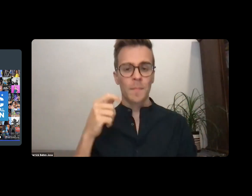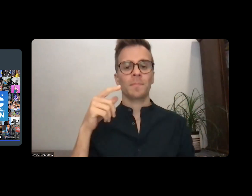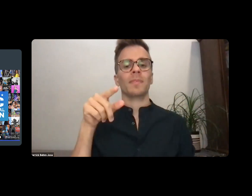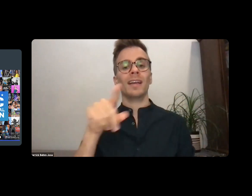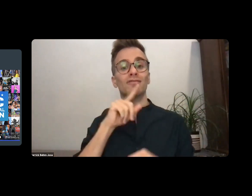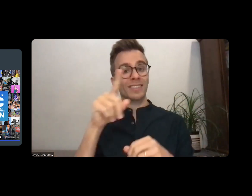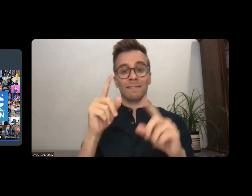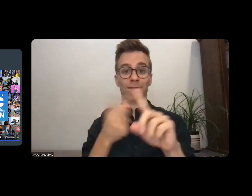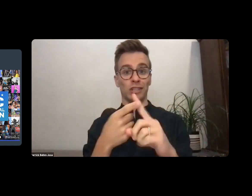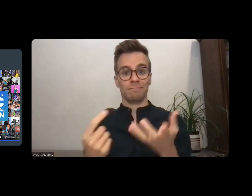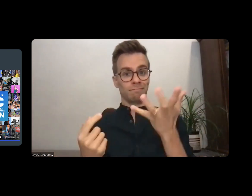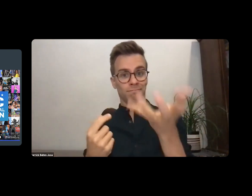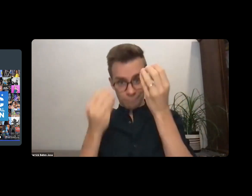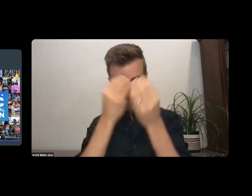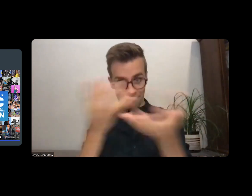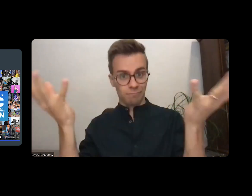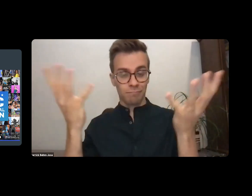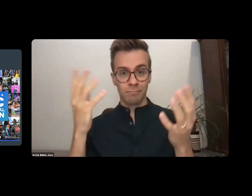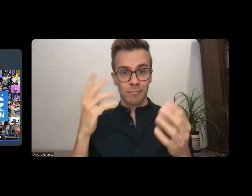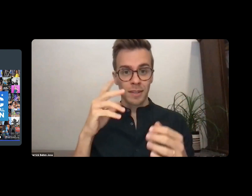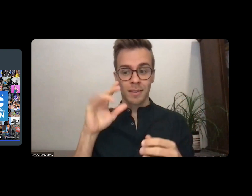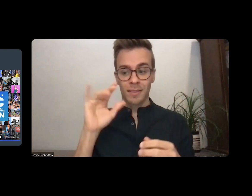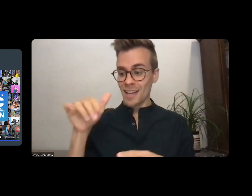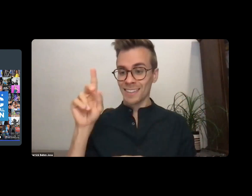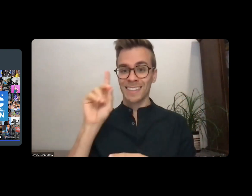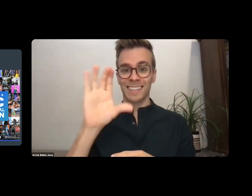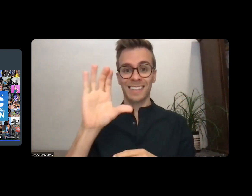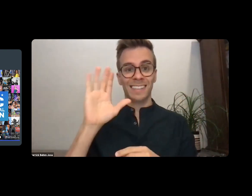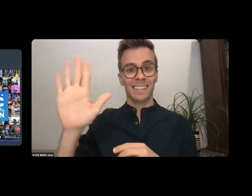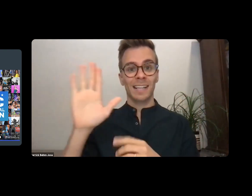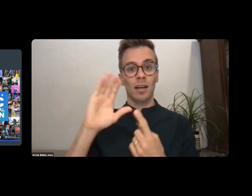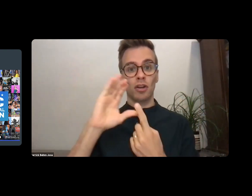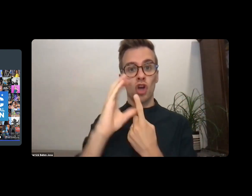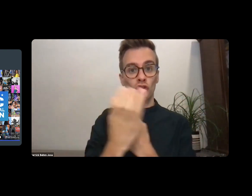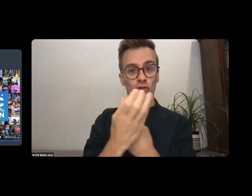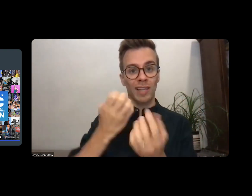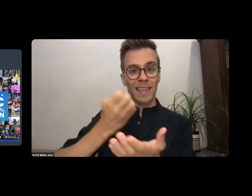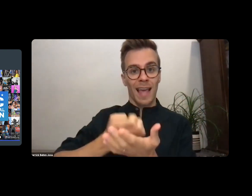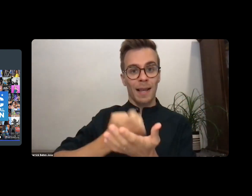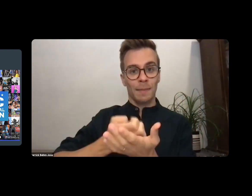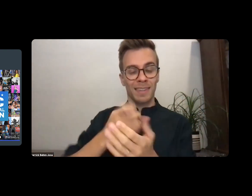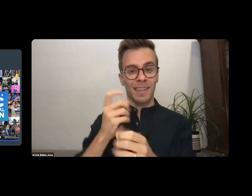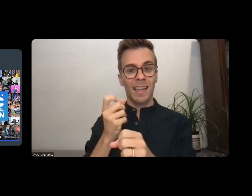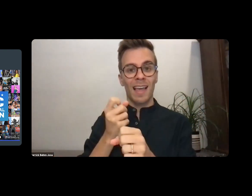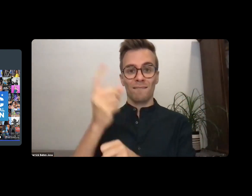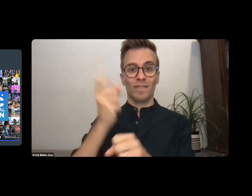process. And what that looked like was, really, at first they gave all of the information about the plan out to everybody.